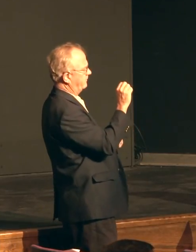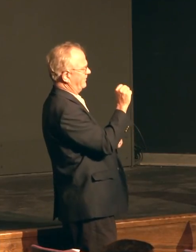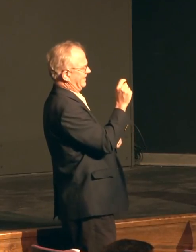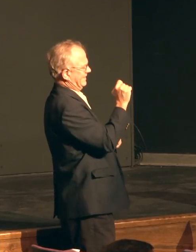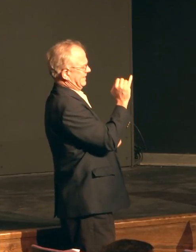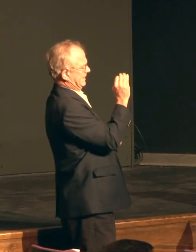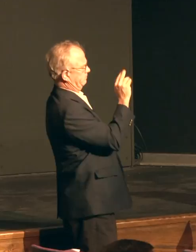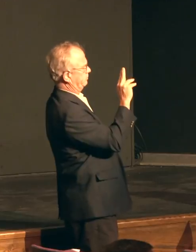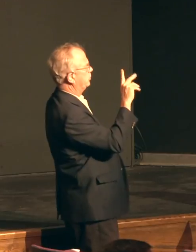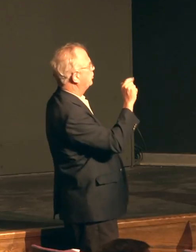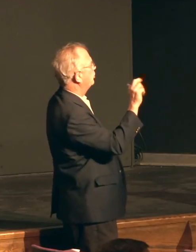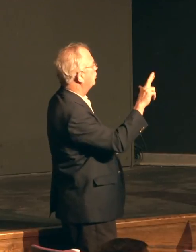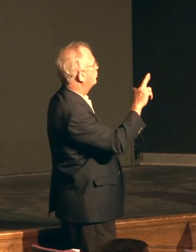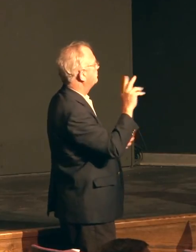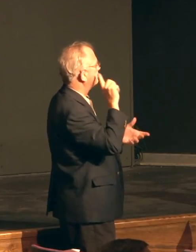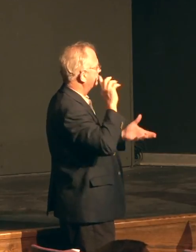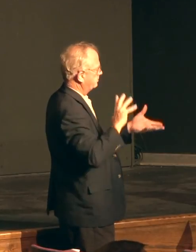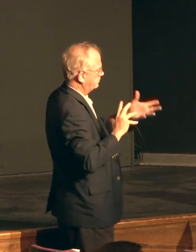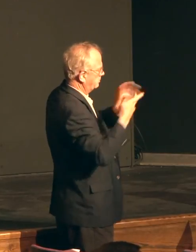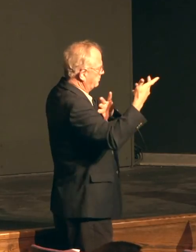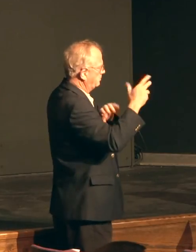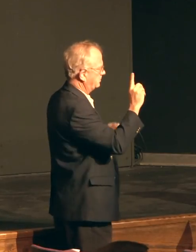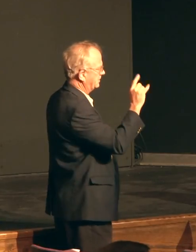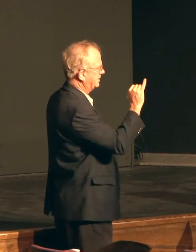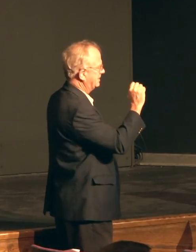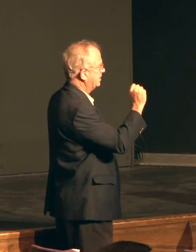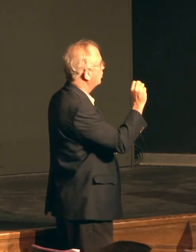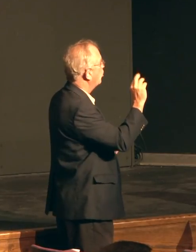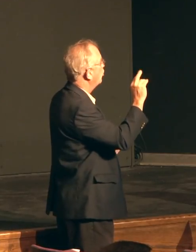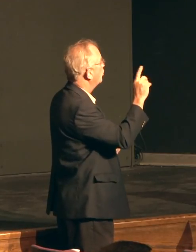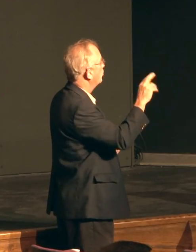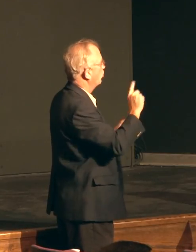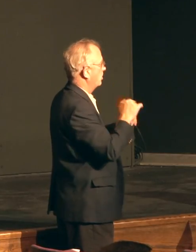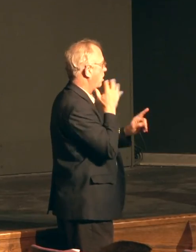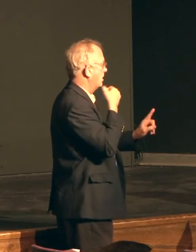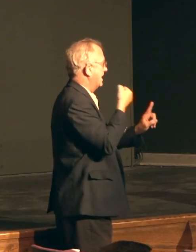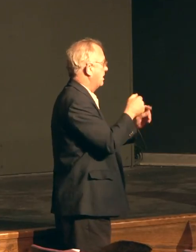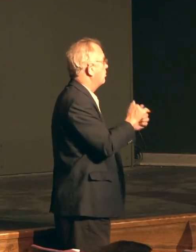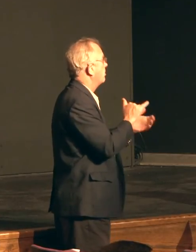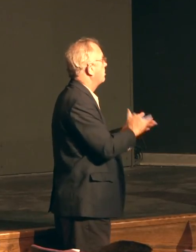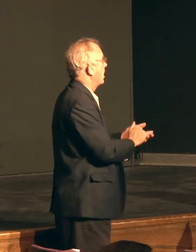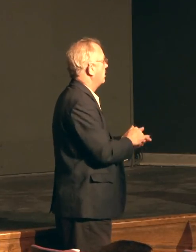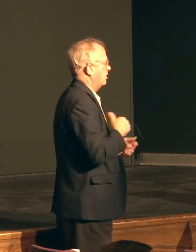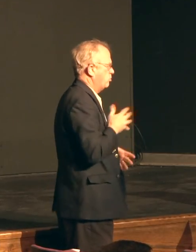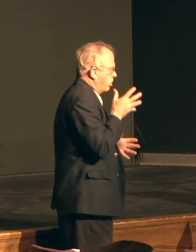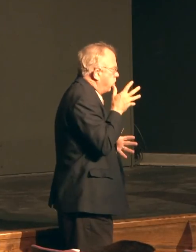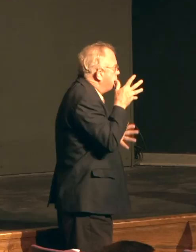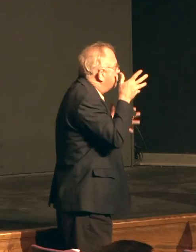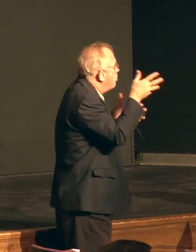ago with vestibular (sounds like) disorder and